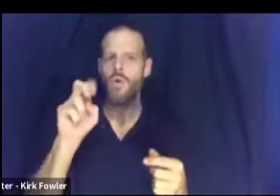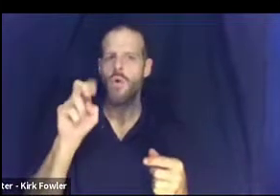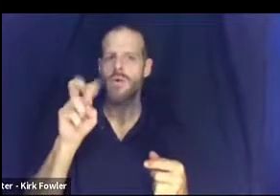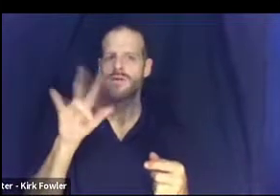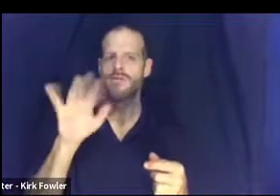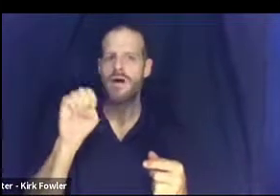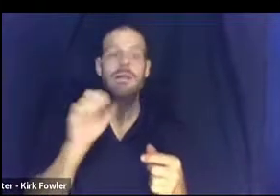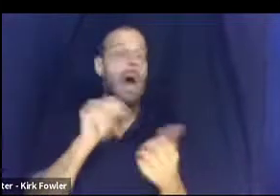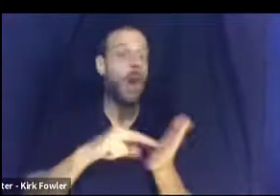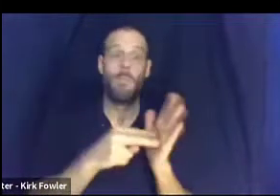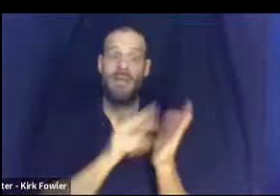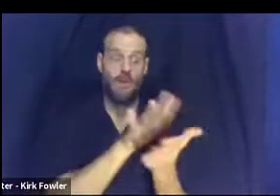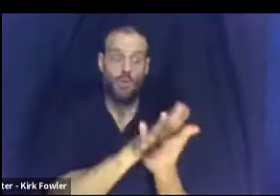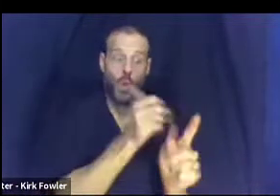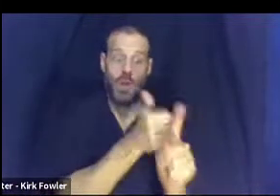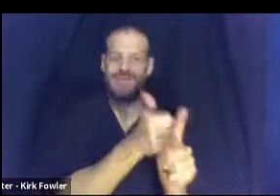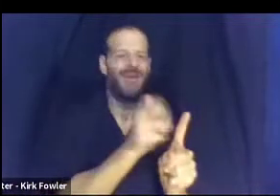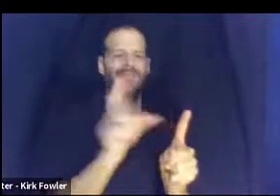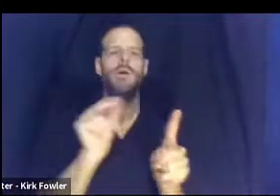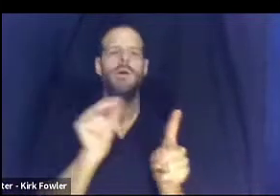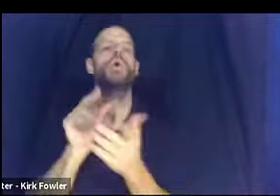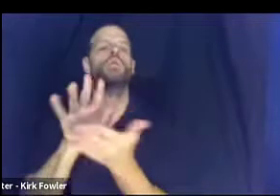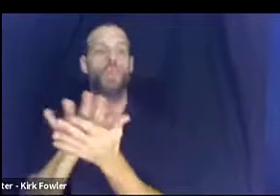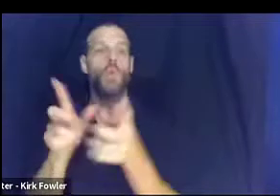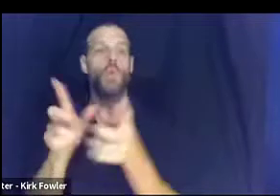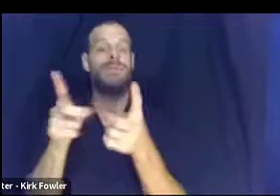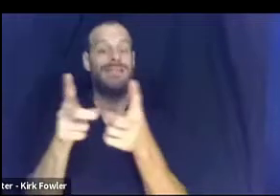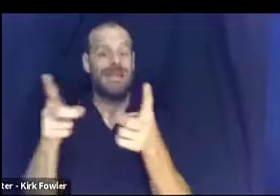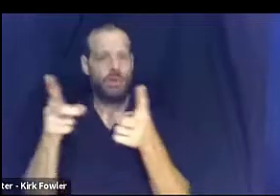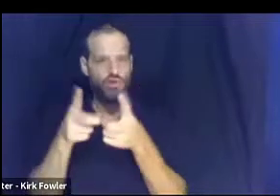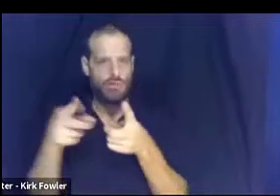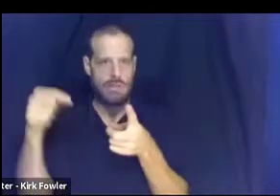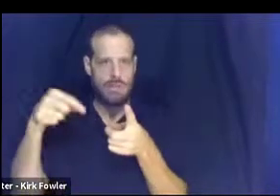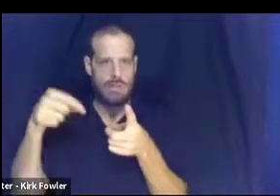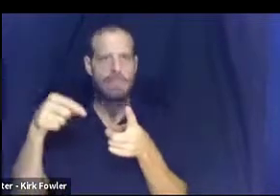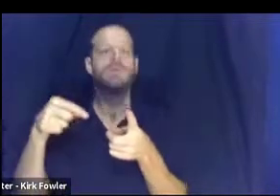the school district with funds supported by the federal government,